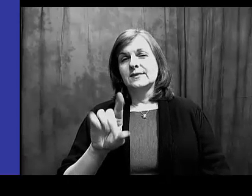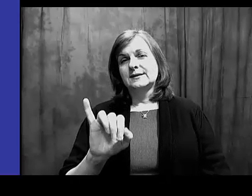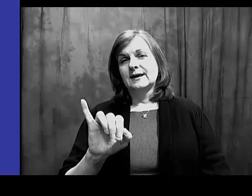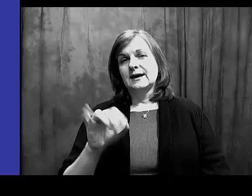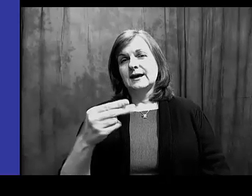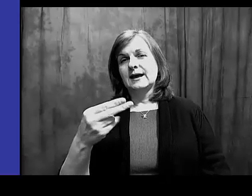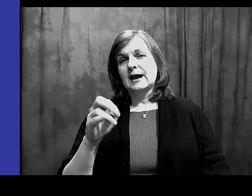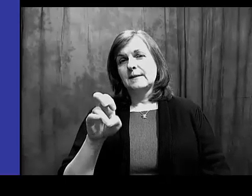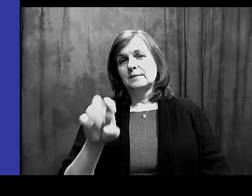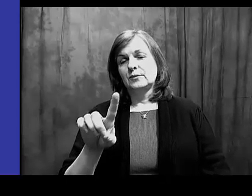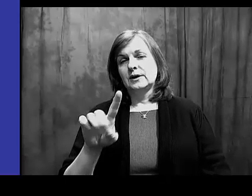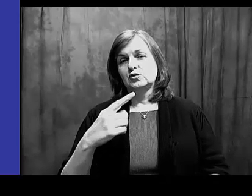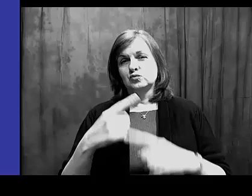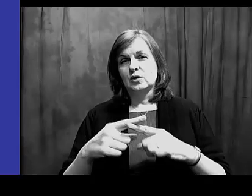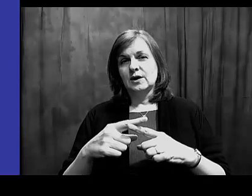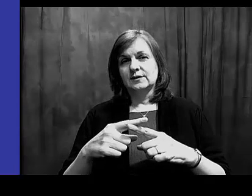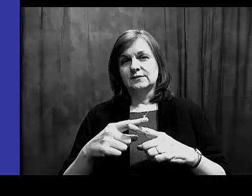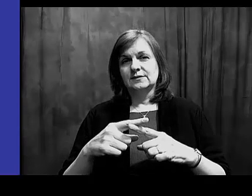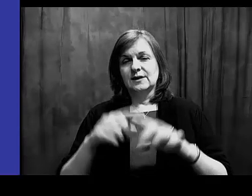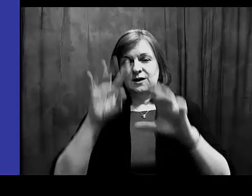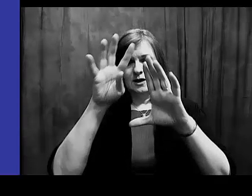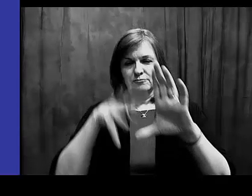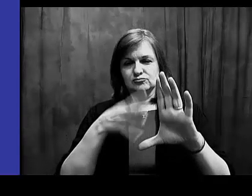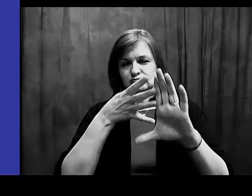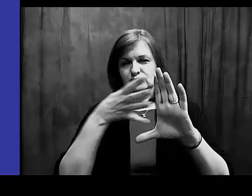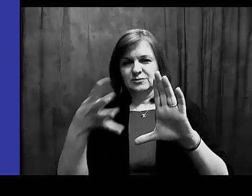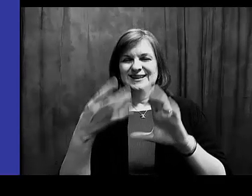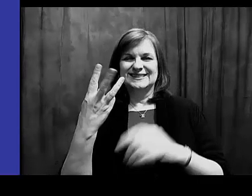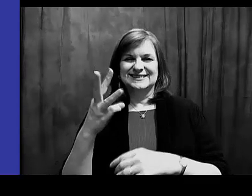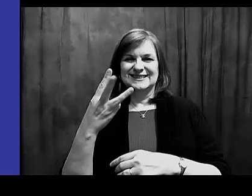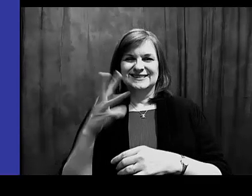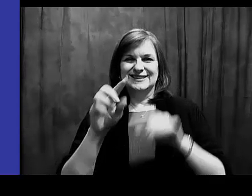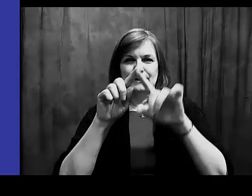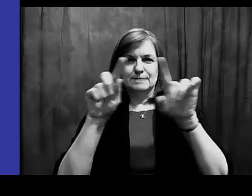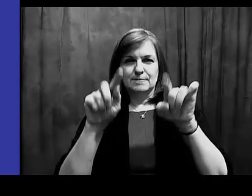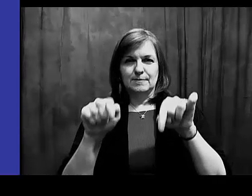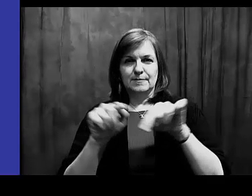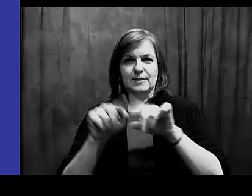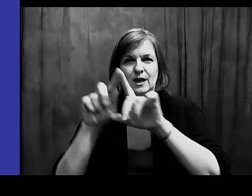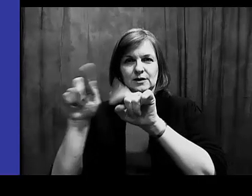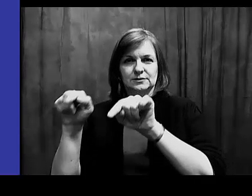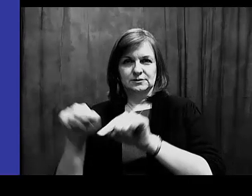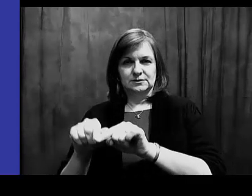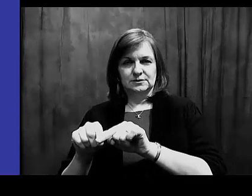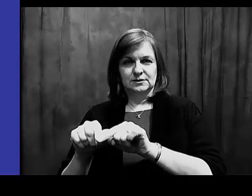when you do a dihybrid cross you end up with 16 blocks